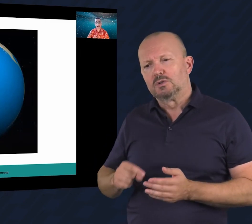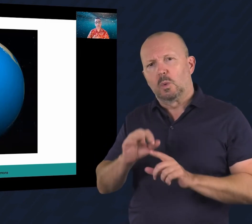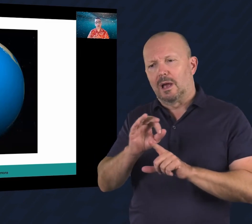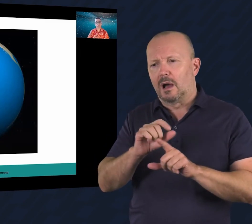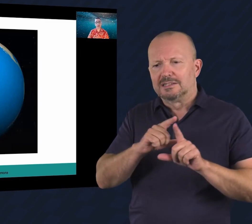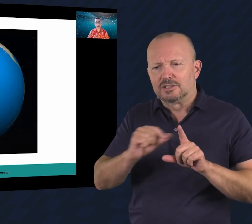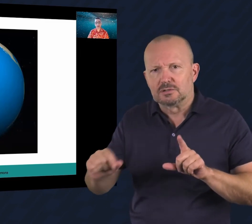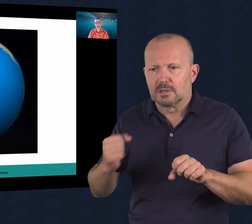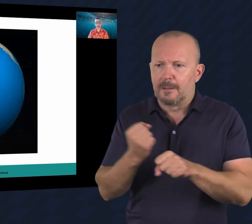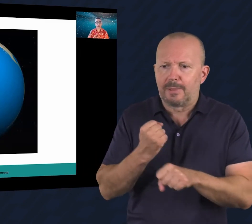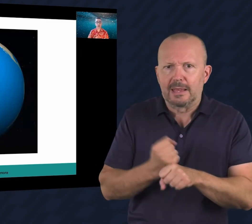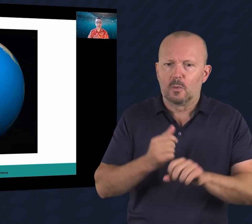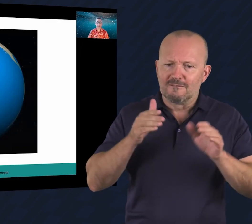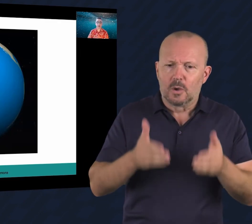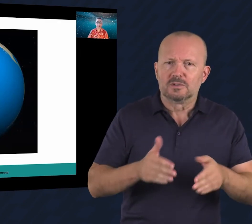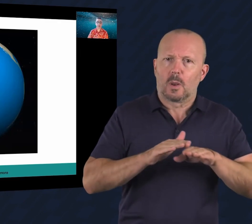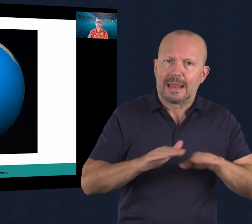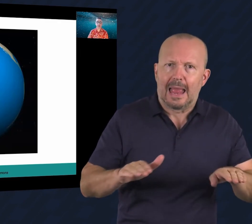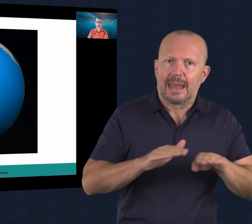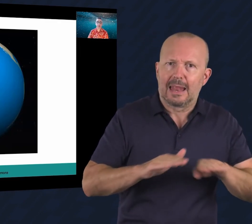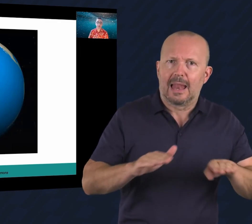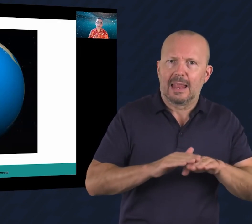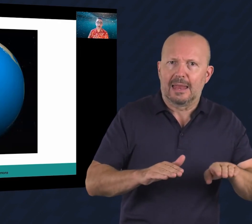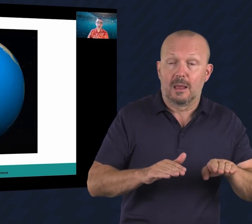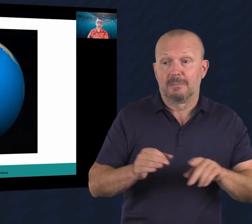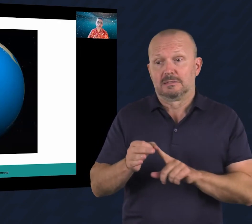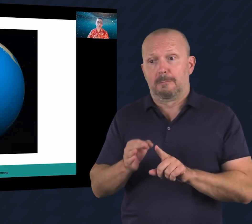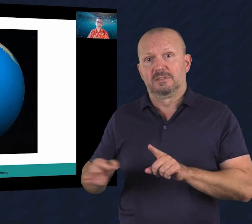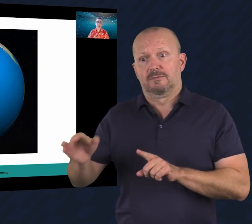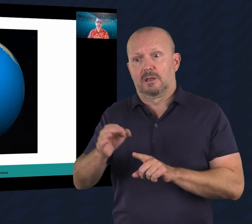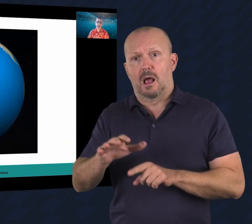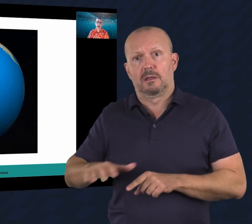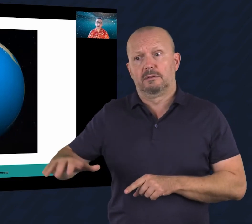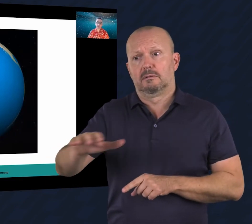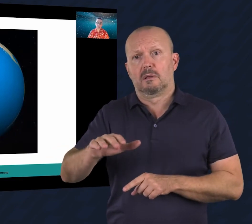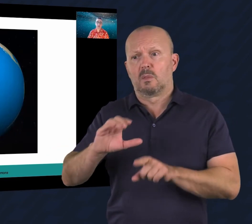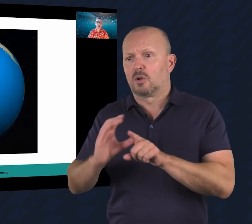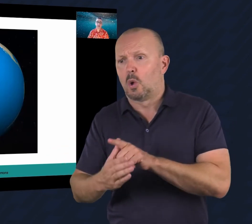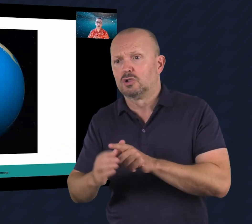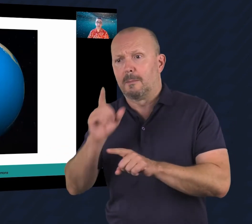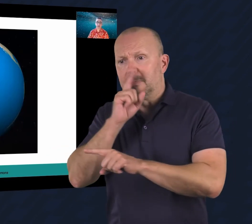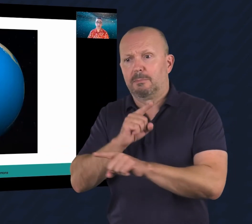are mostly based on land and written experiences, the Pacific Island location, their cultures and their people,